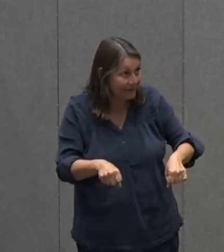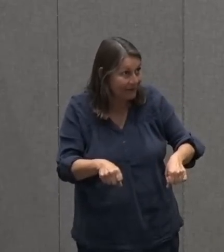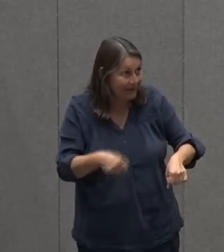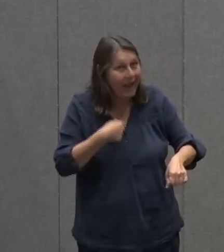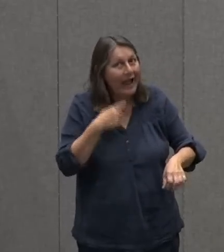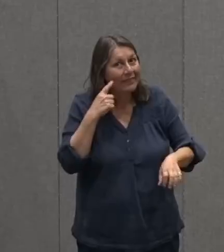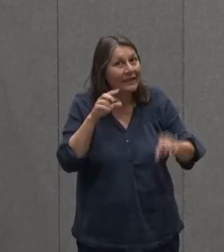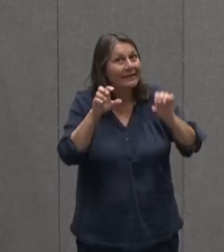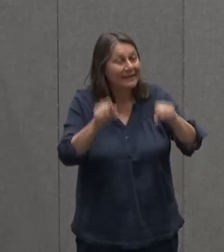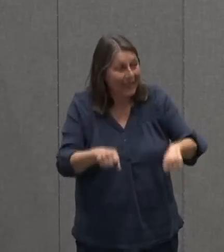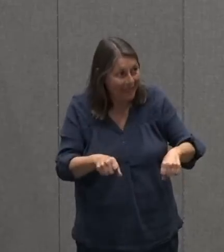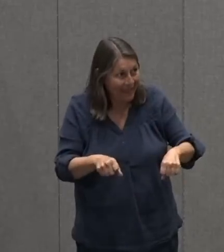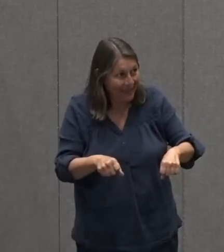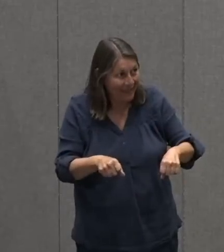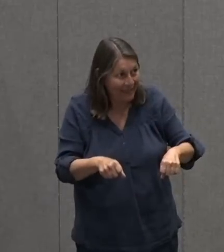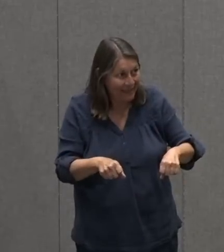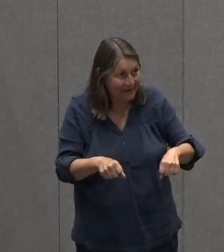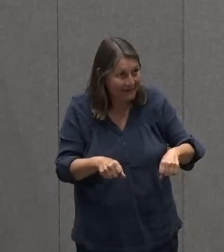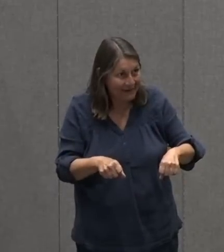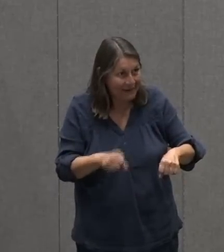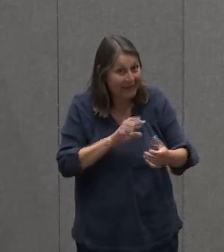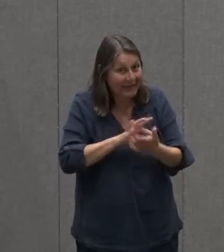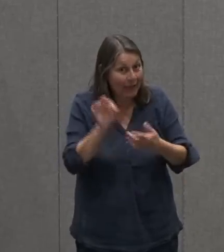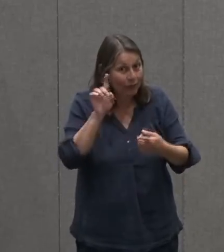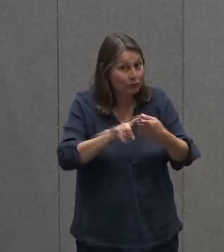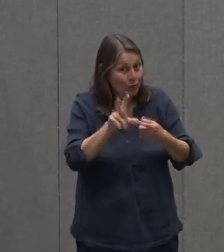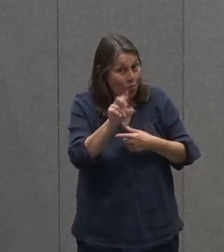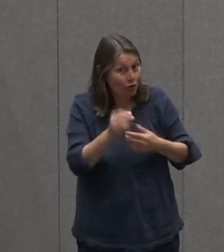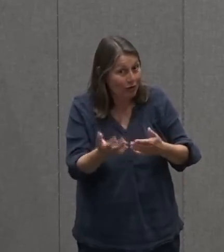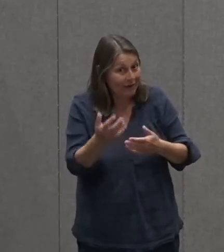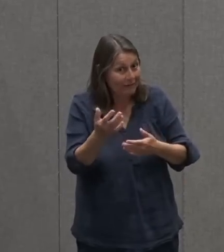Shall we go to 30 again? All right, we'll try.